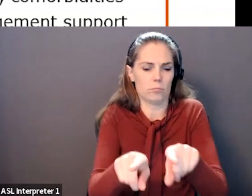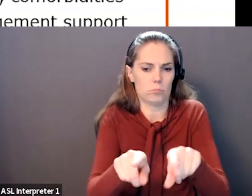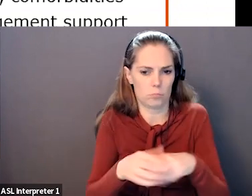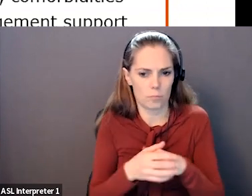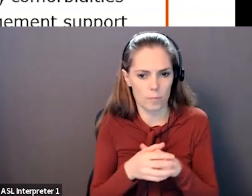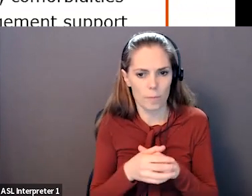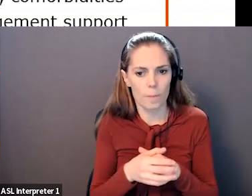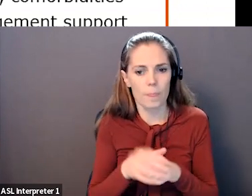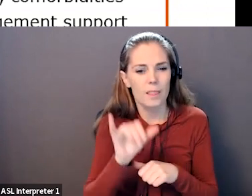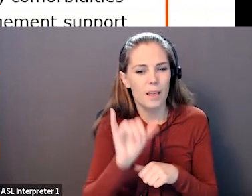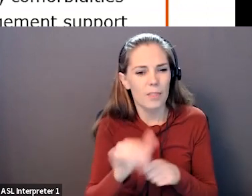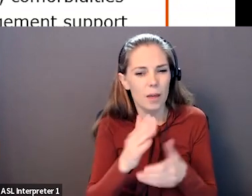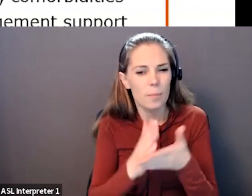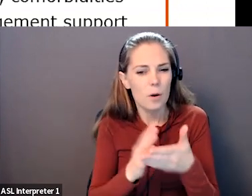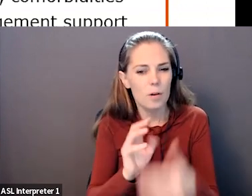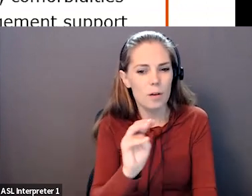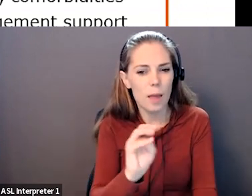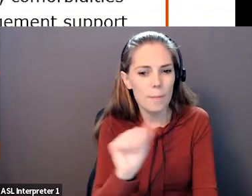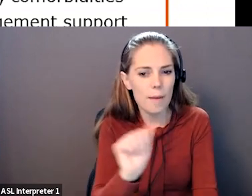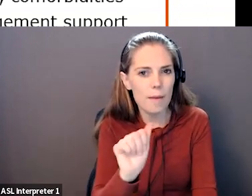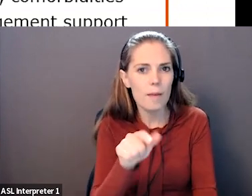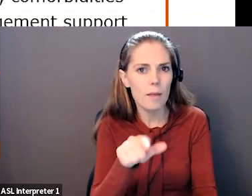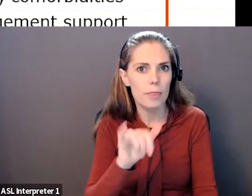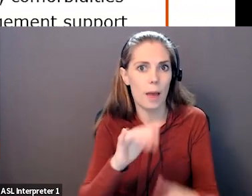advisor internally in the primary care physician is critical to the success of this program.